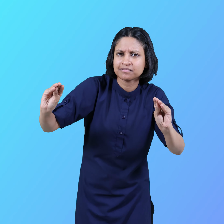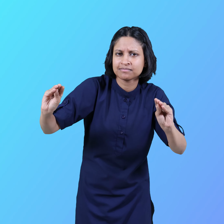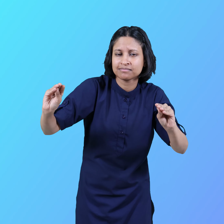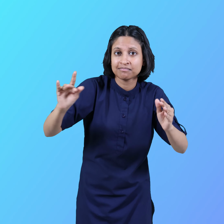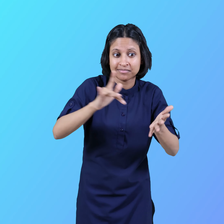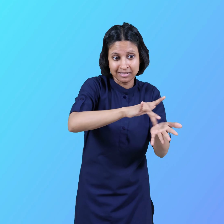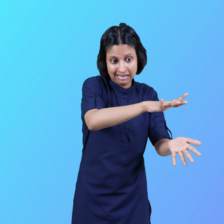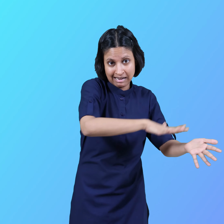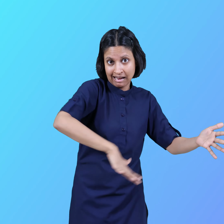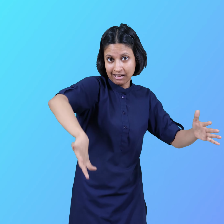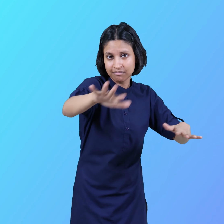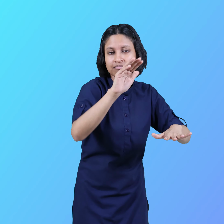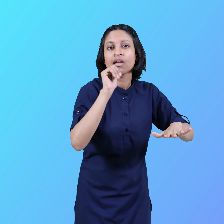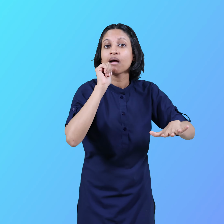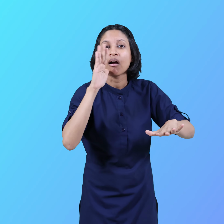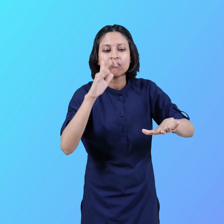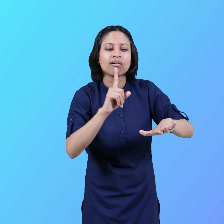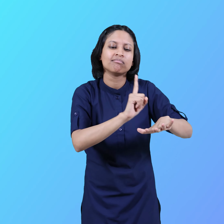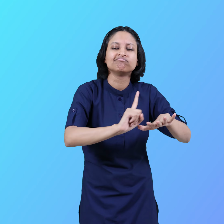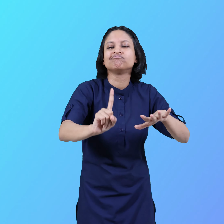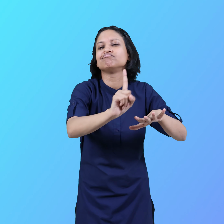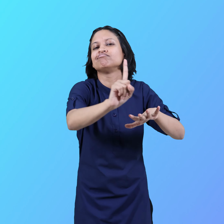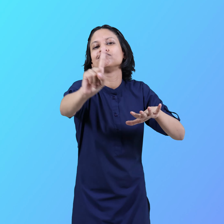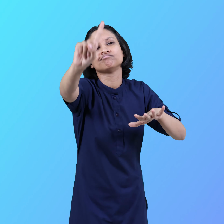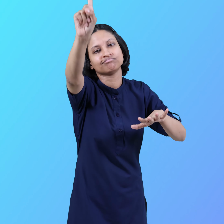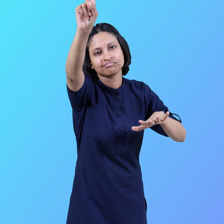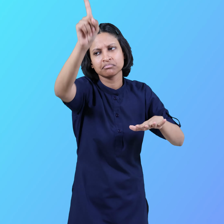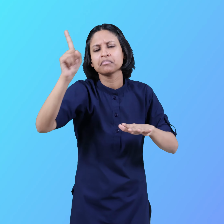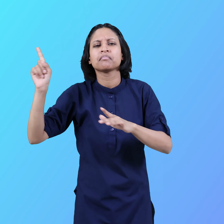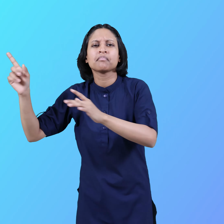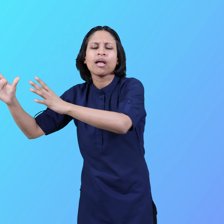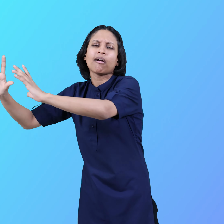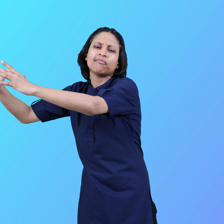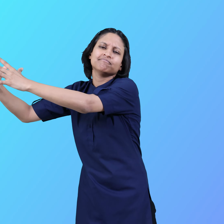So he was not there in Hebron with David.